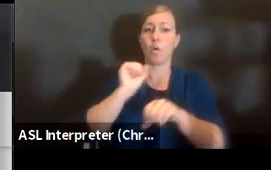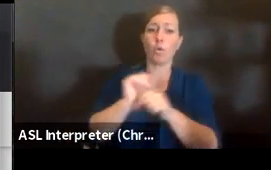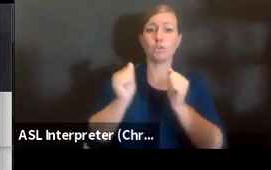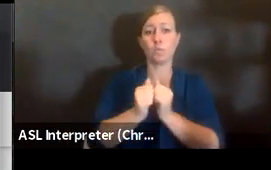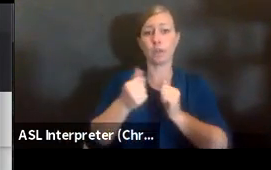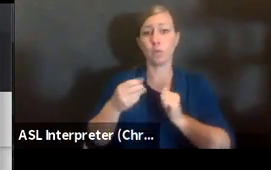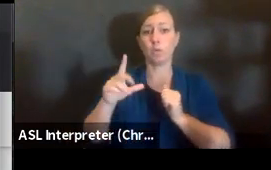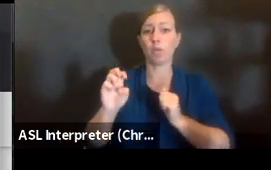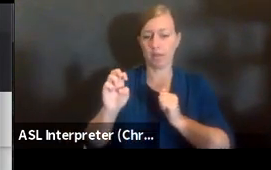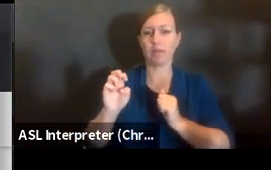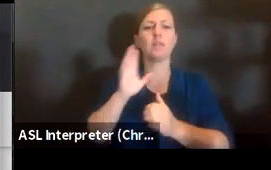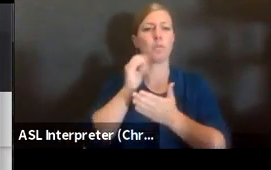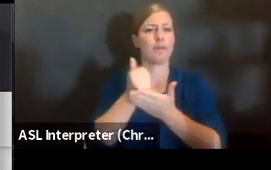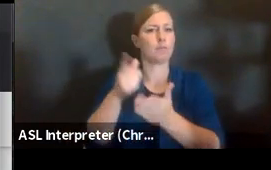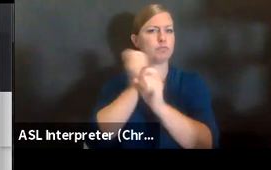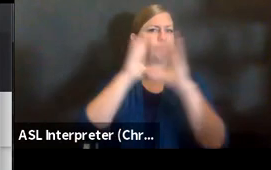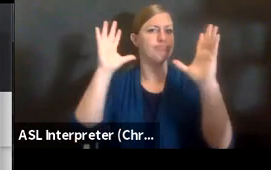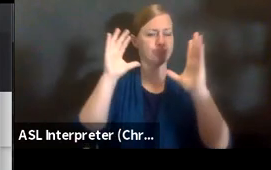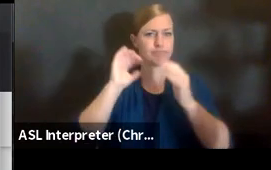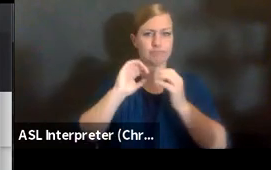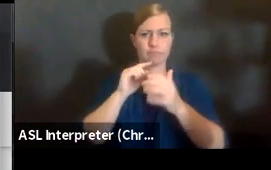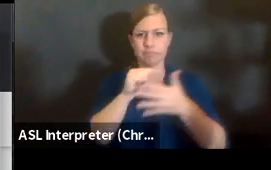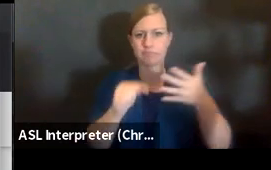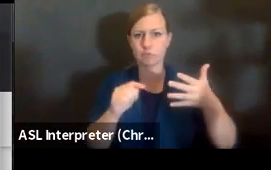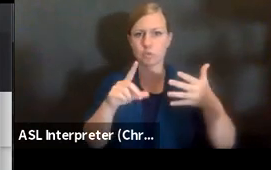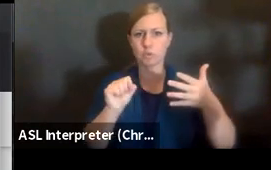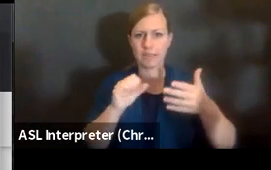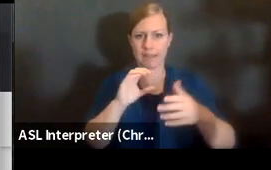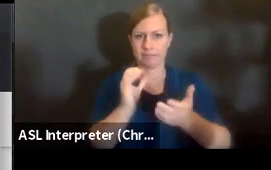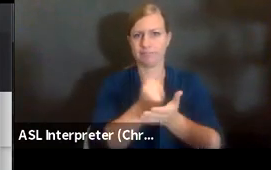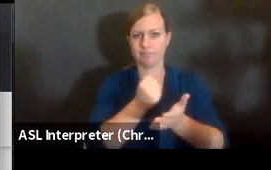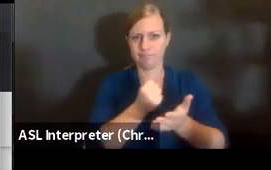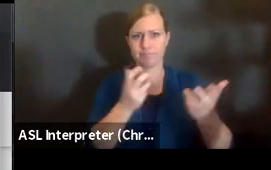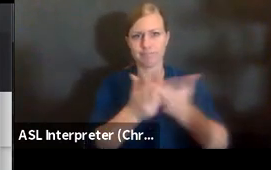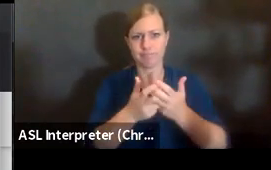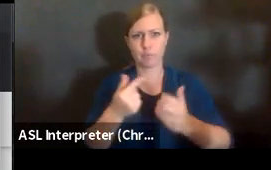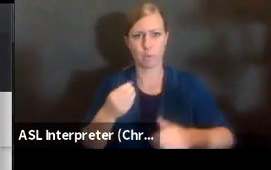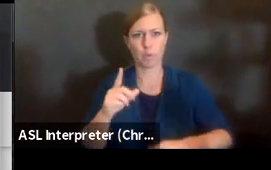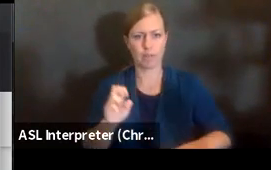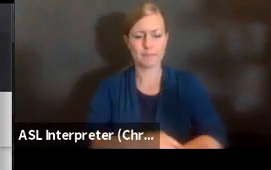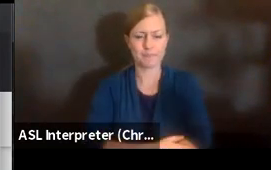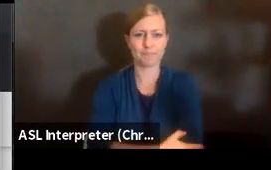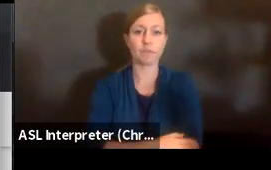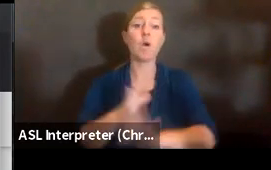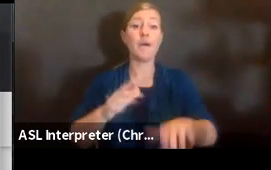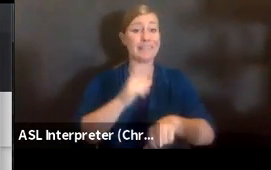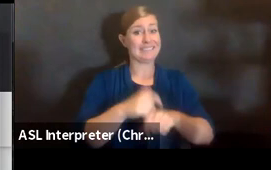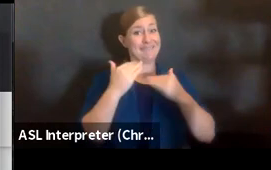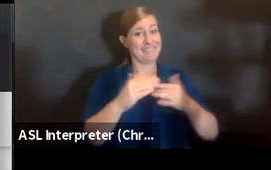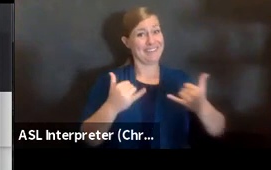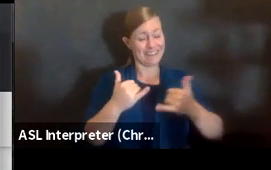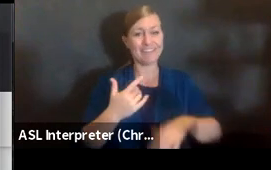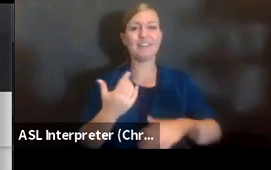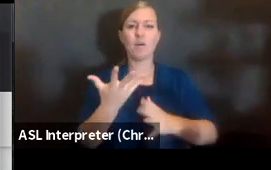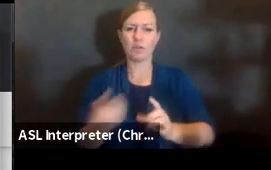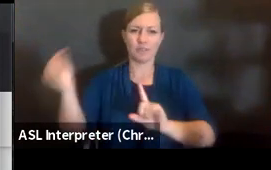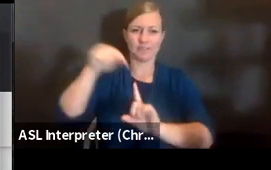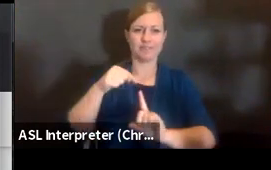Katherine Livick - ESD 112: So we have limited amount of time so I'm going to dive back into Gradebook and record keeping.